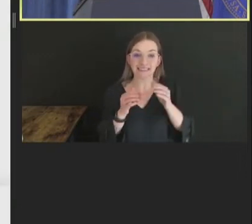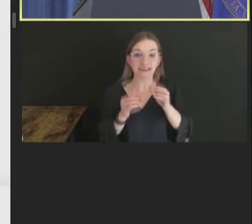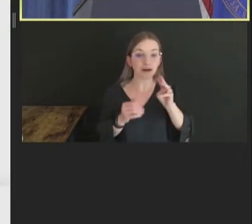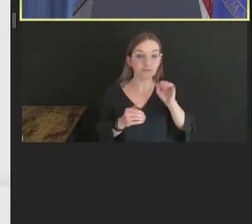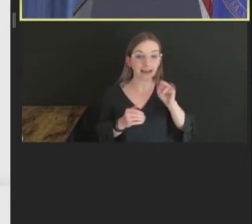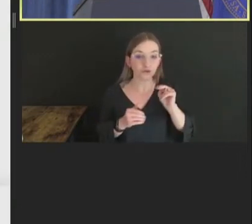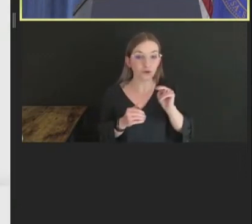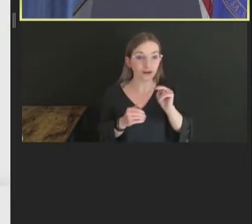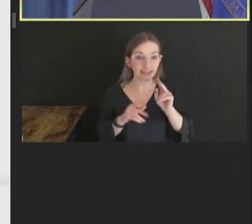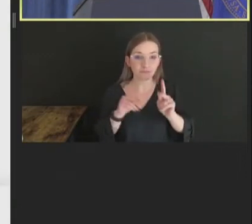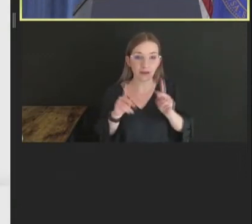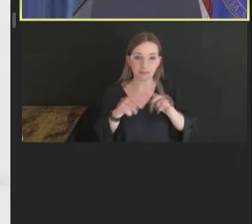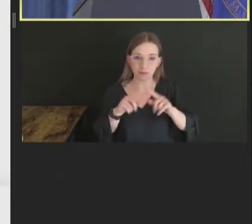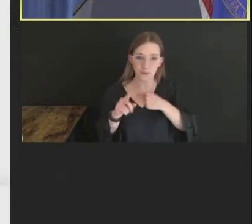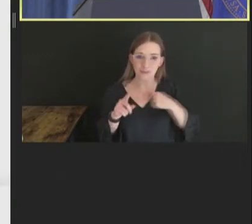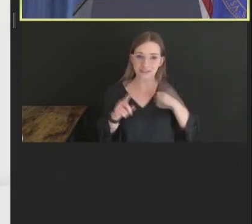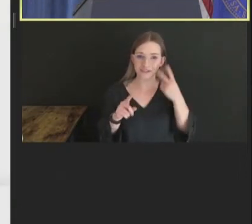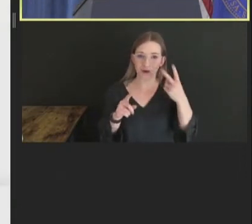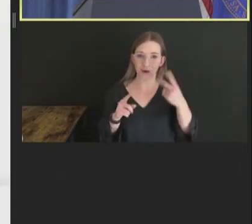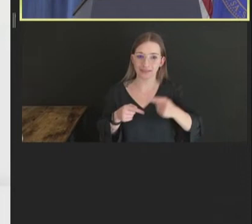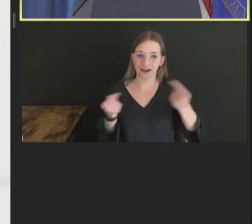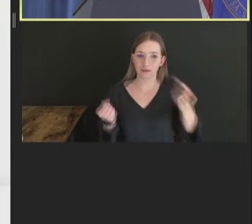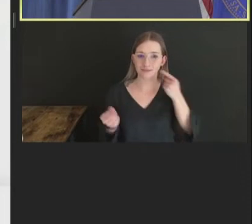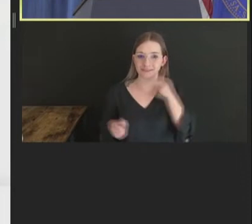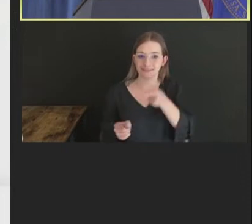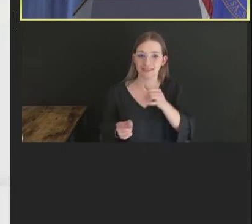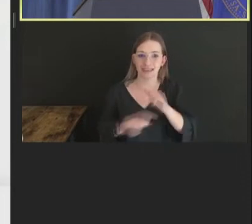So, like many other states, we did have a data-driven strategy.